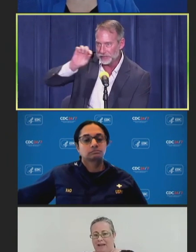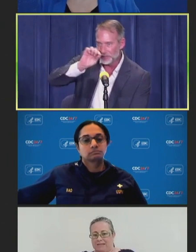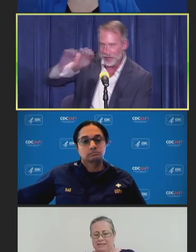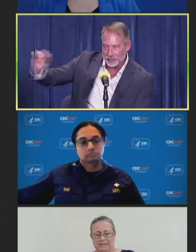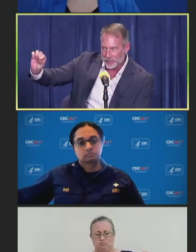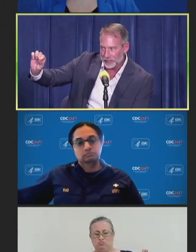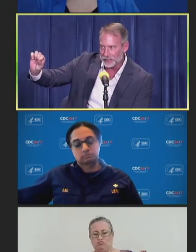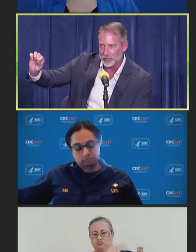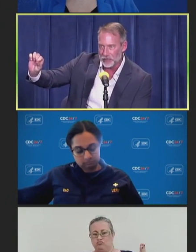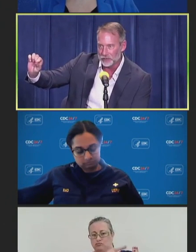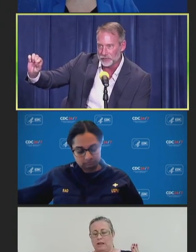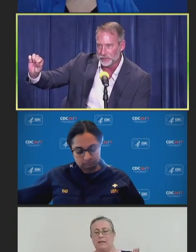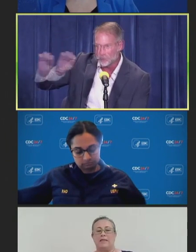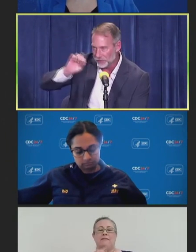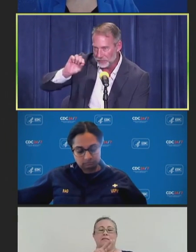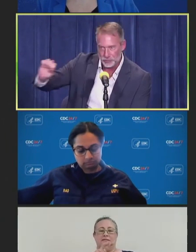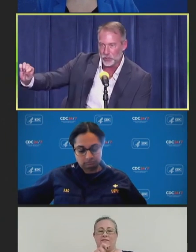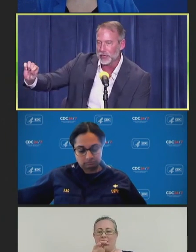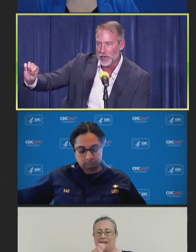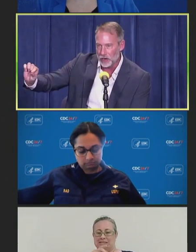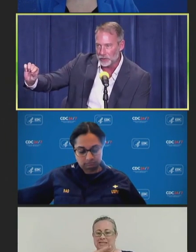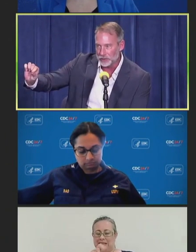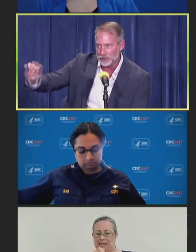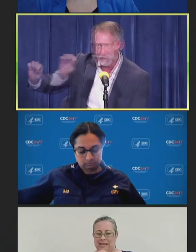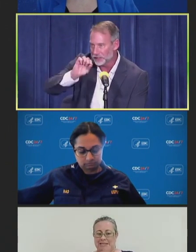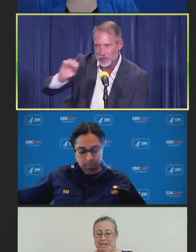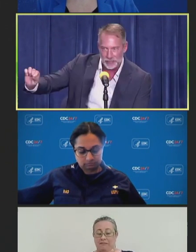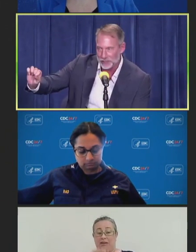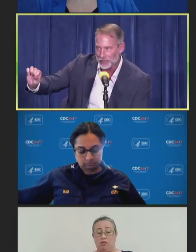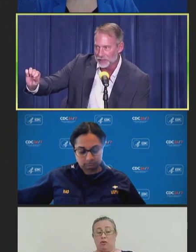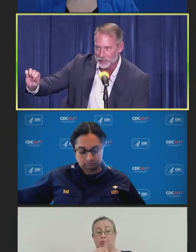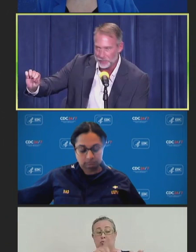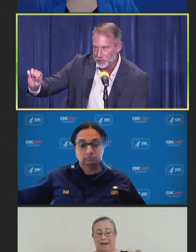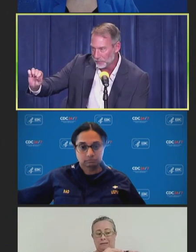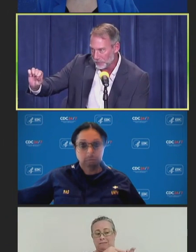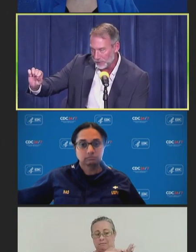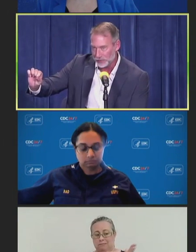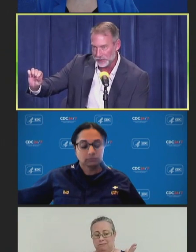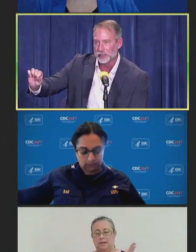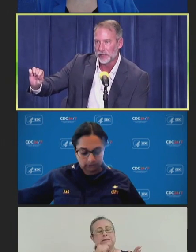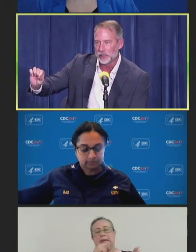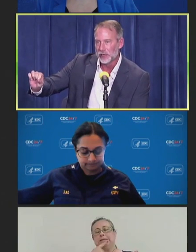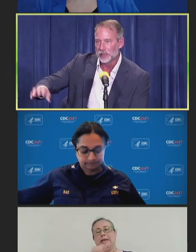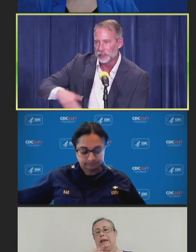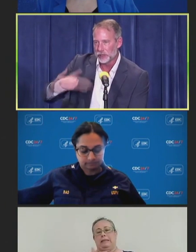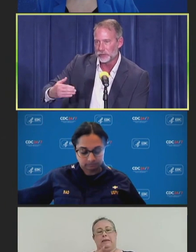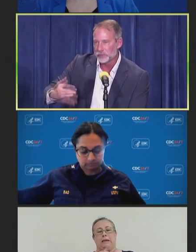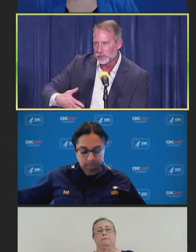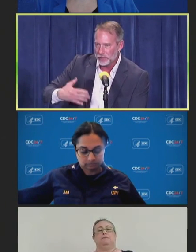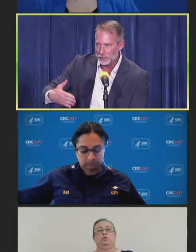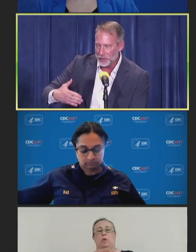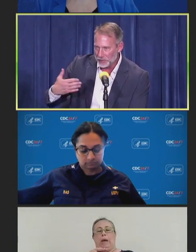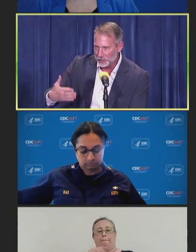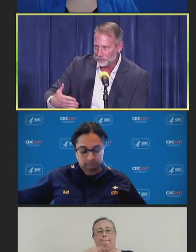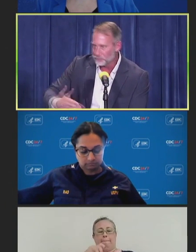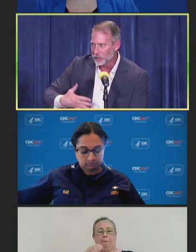the vaccine itself, if it's printed out, does not say anything about mpox. So, it may be, you know,